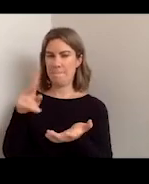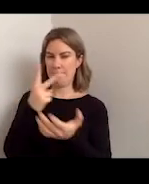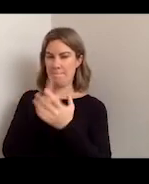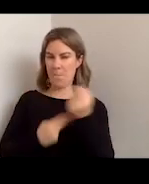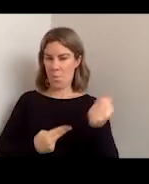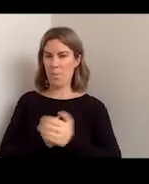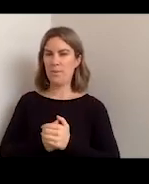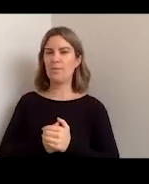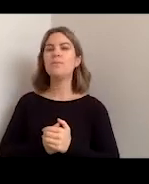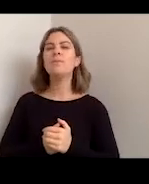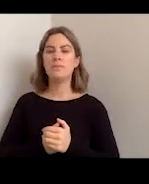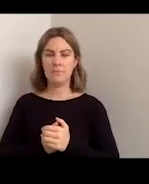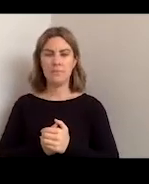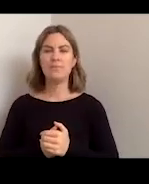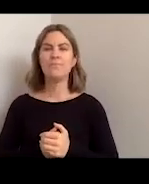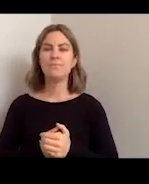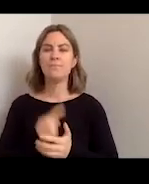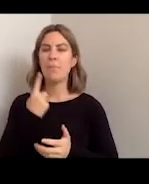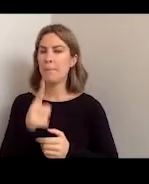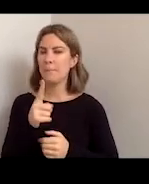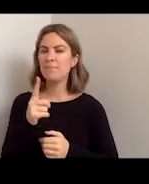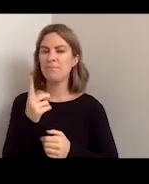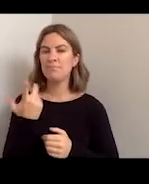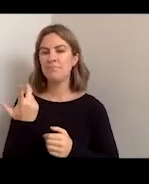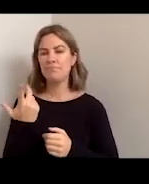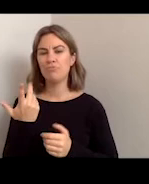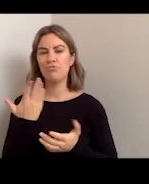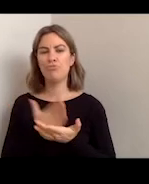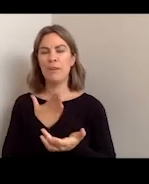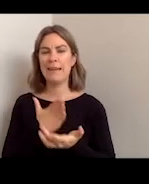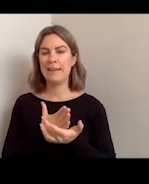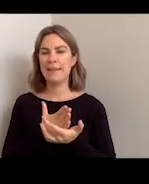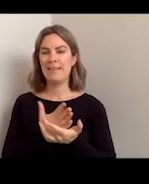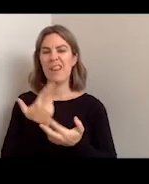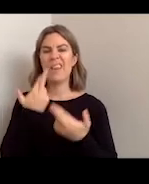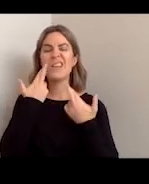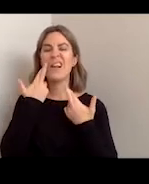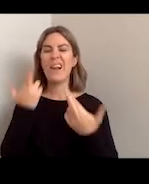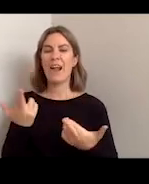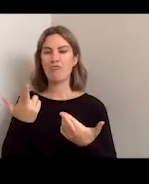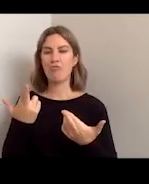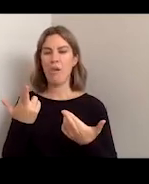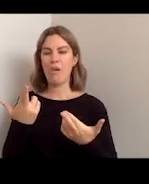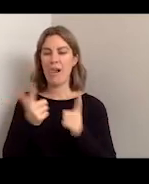skills uses both. But there's a natural language that we - we head towards.